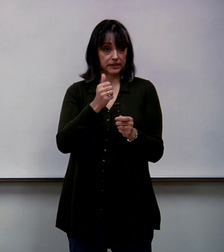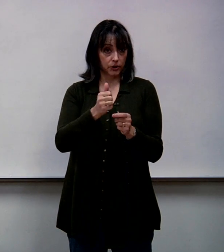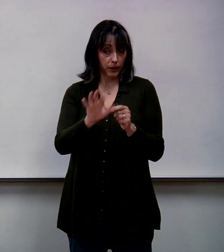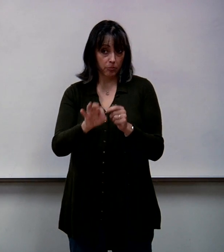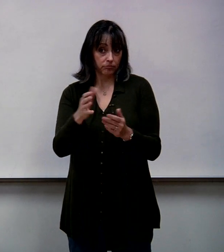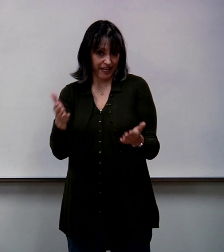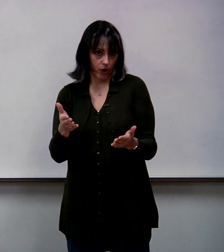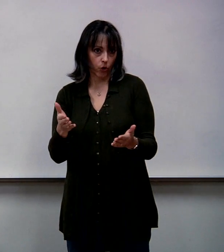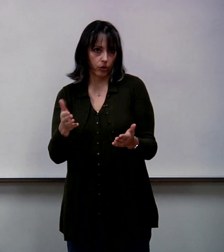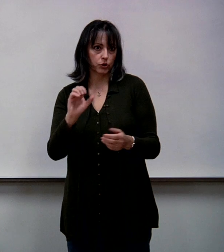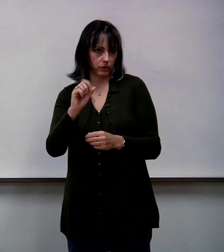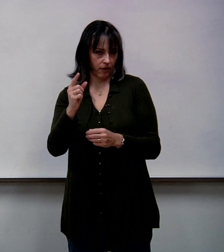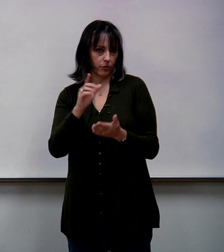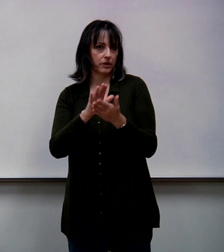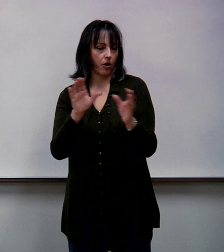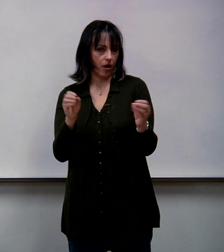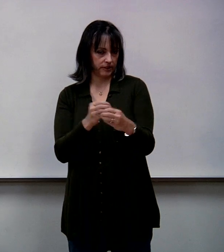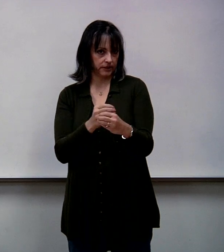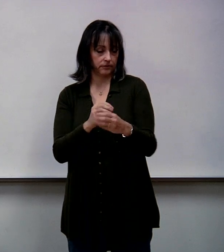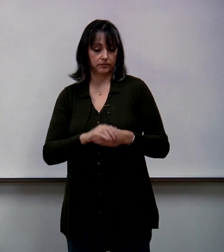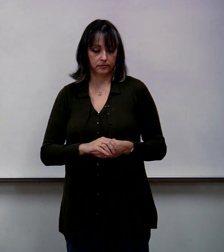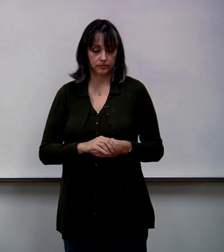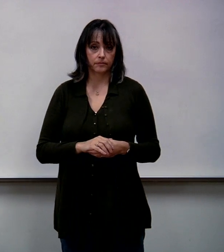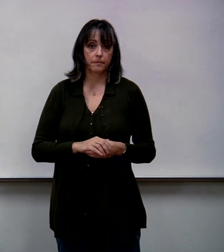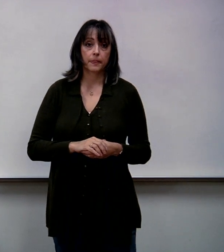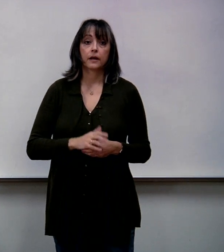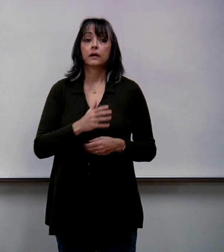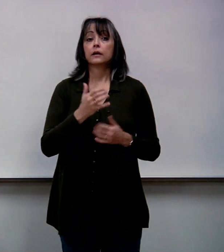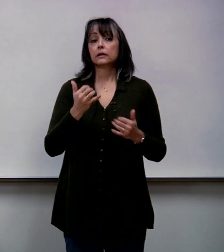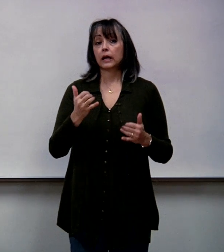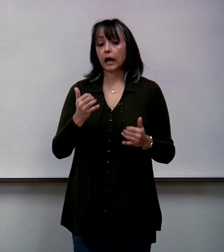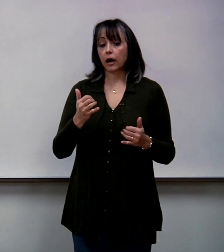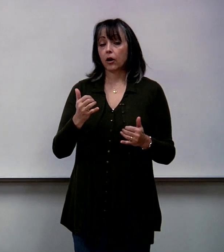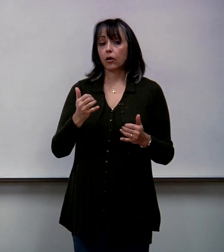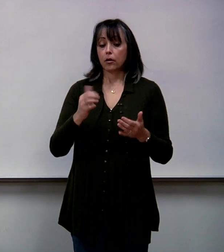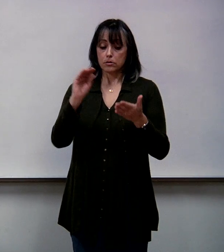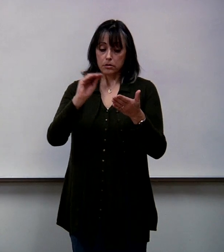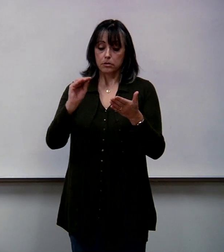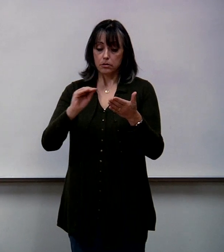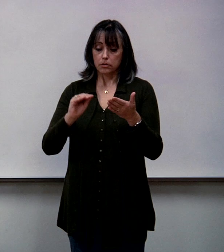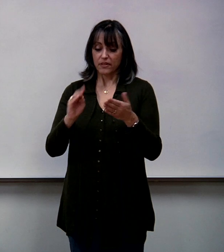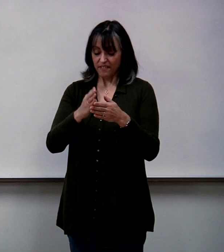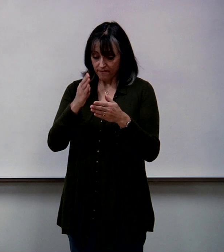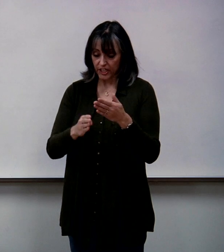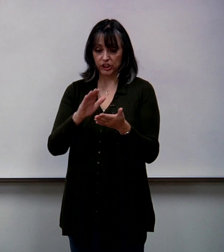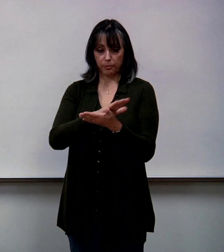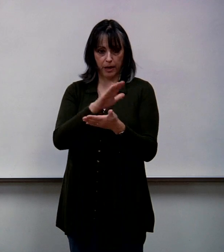here in the Student Government office. As I said, the completed packets are due no later than noon